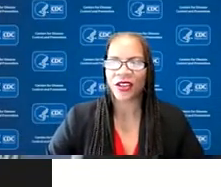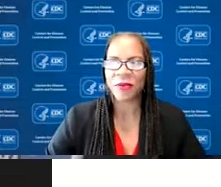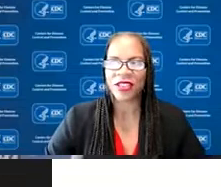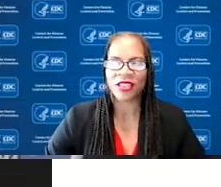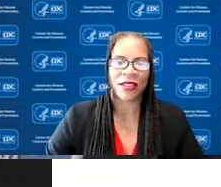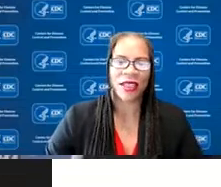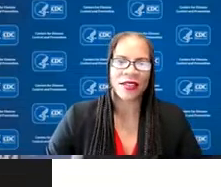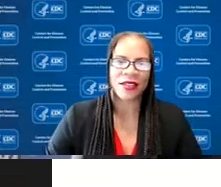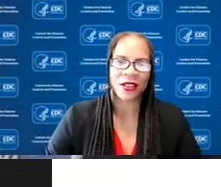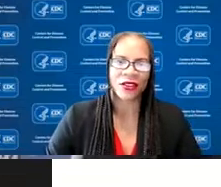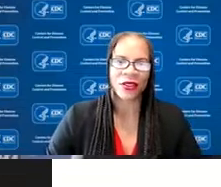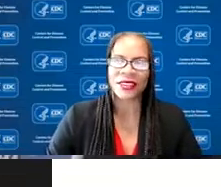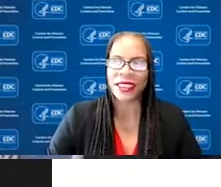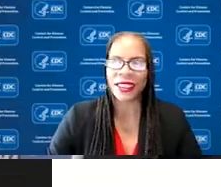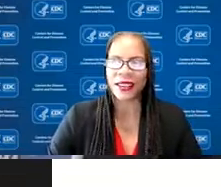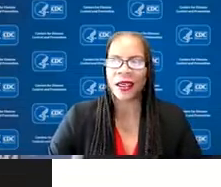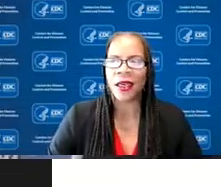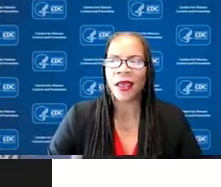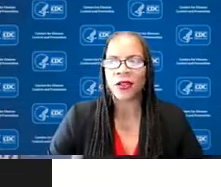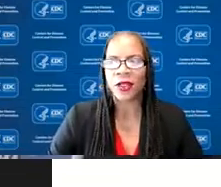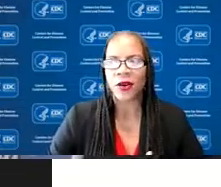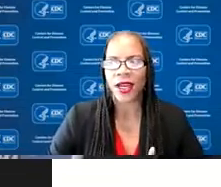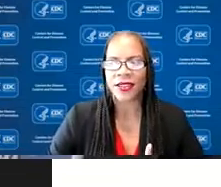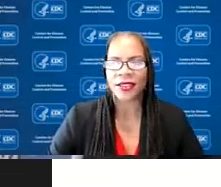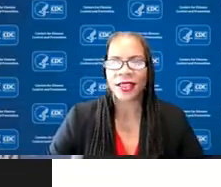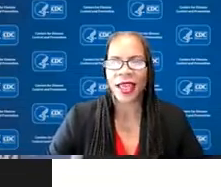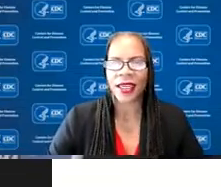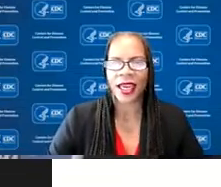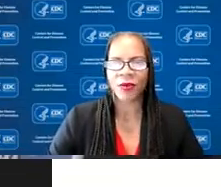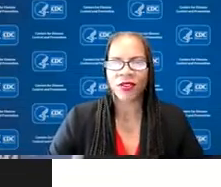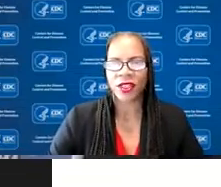information about lessons learned during leading during a crisis, and I will share